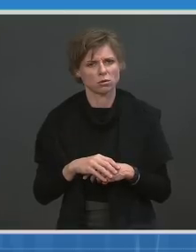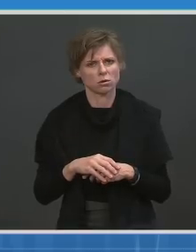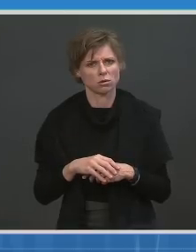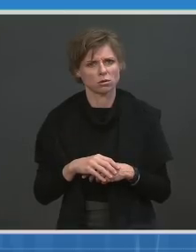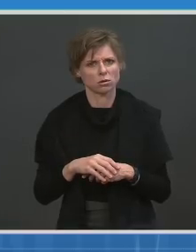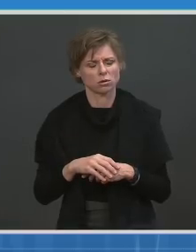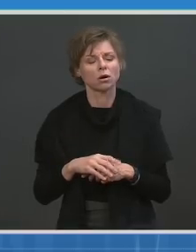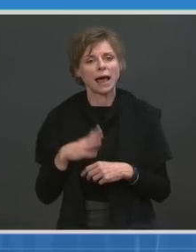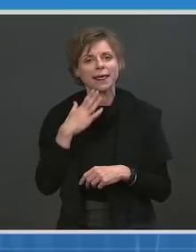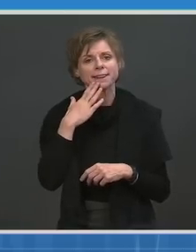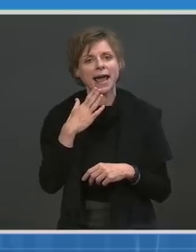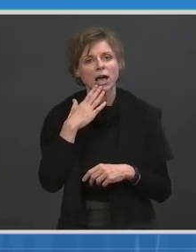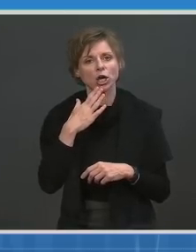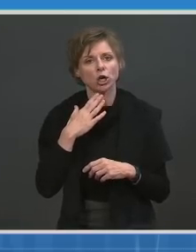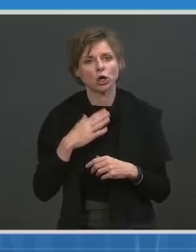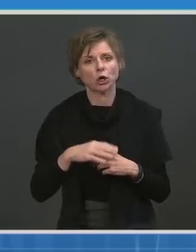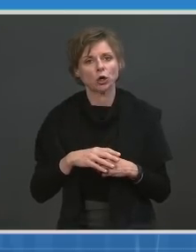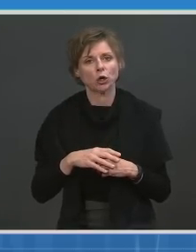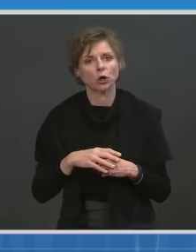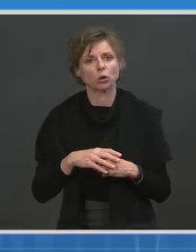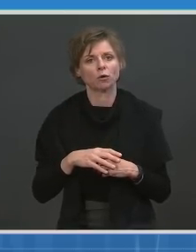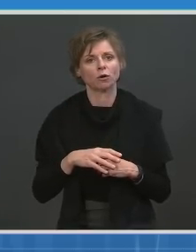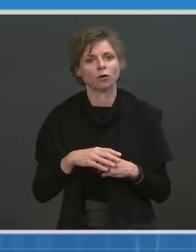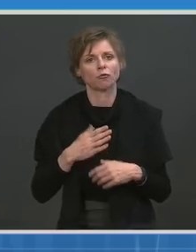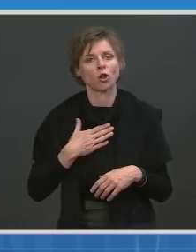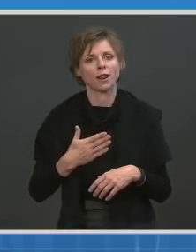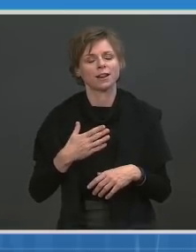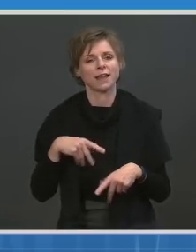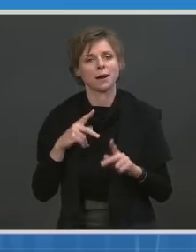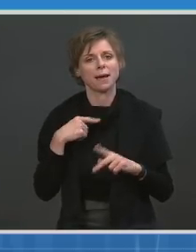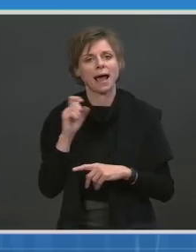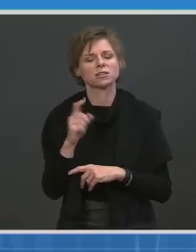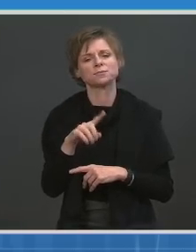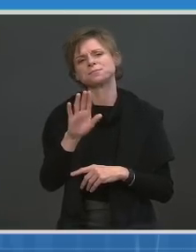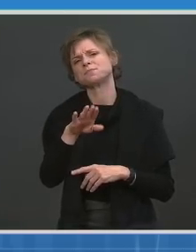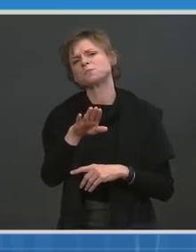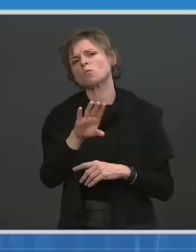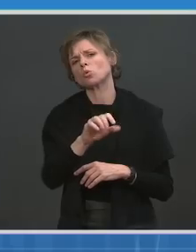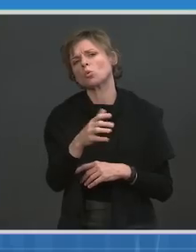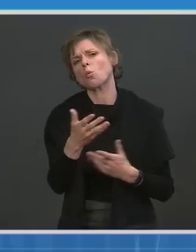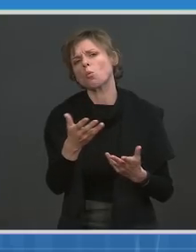The Press: Thank you for letting me ask this question. What are the concerns with the variant